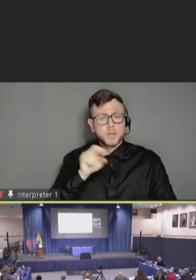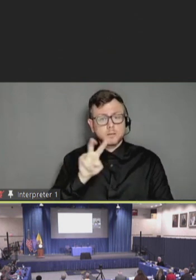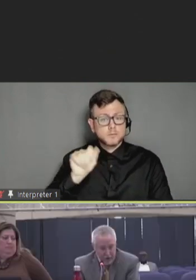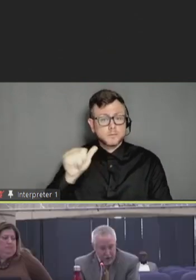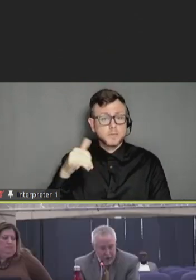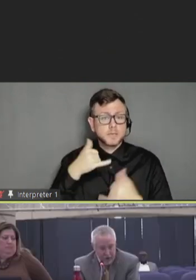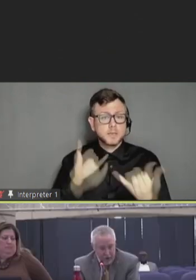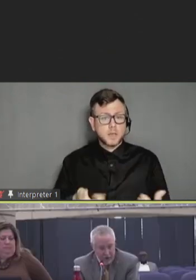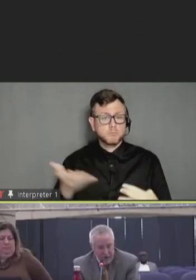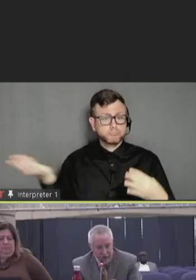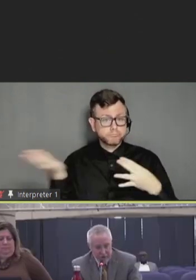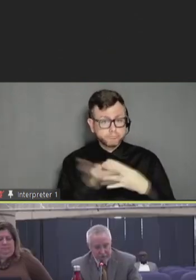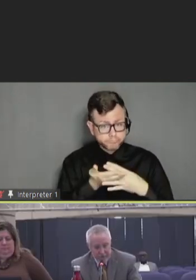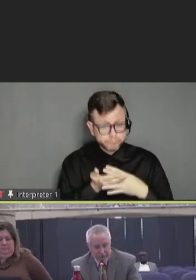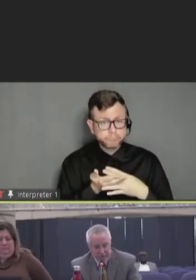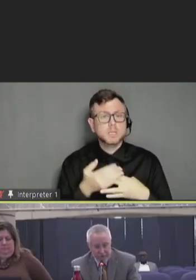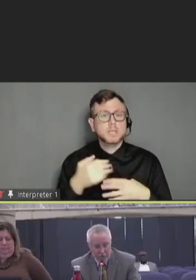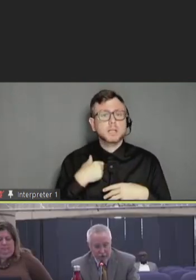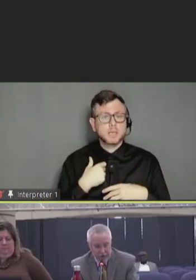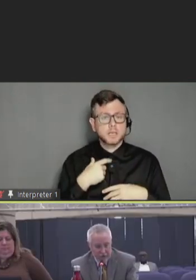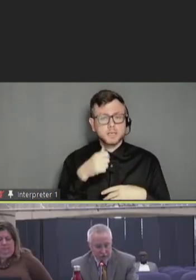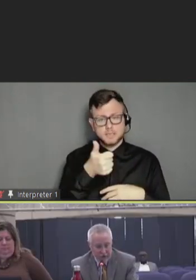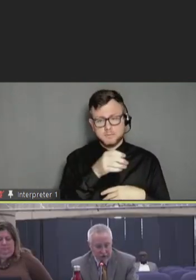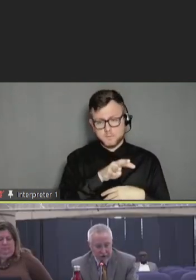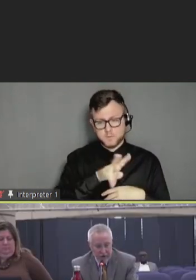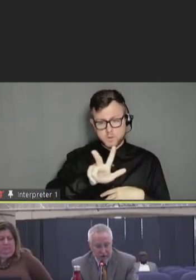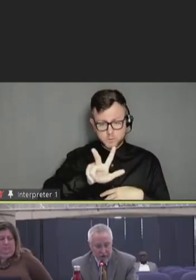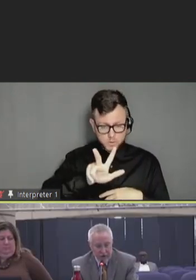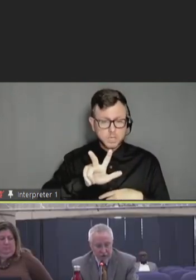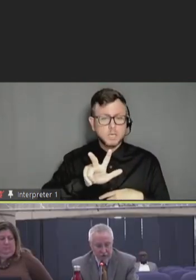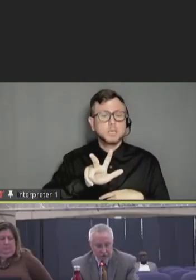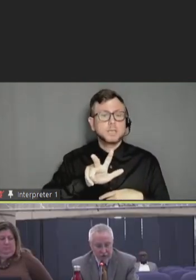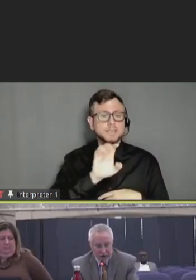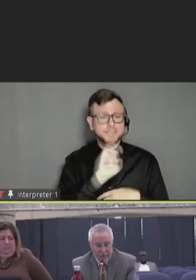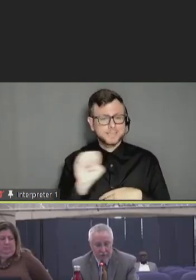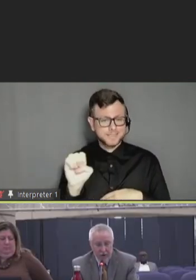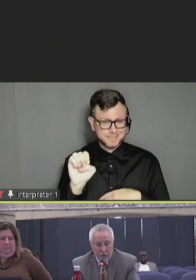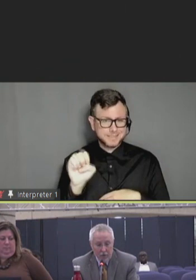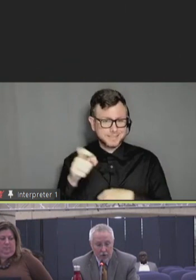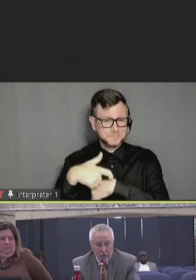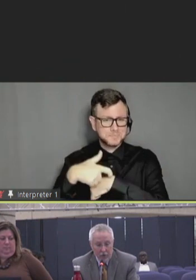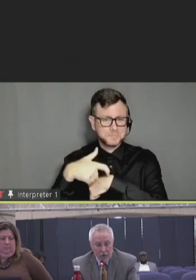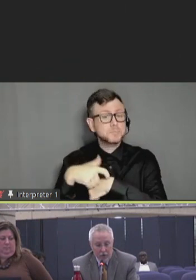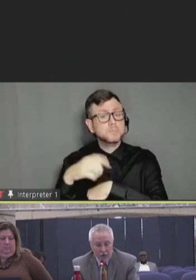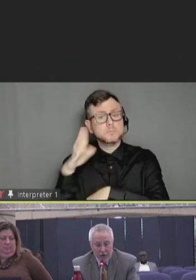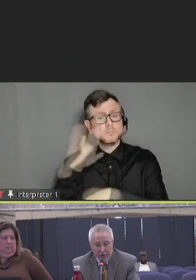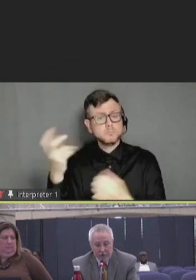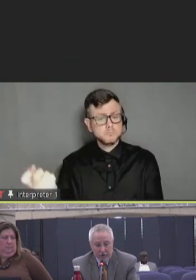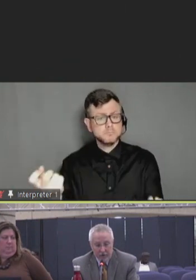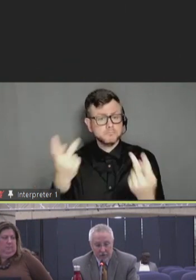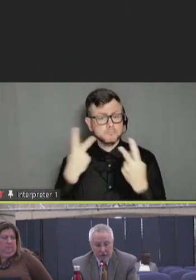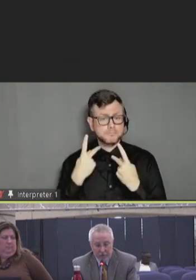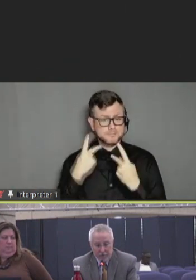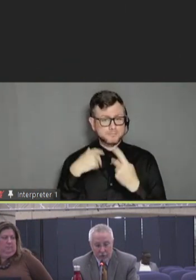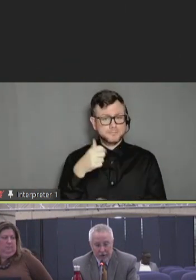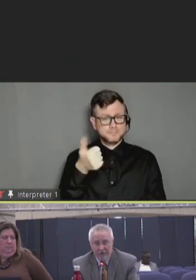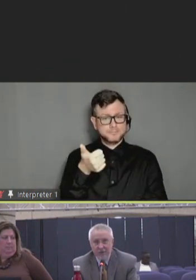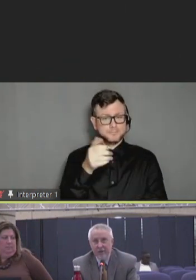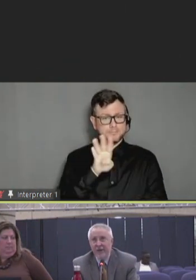I now have 10:43 Eastern Time. We're going to return at 10:47 Eastern Time.